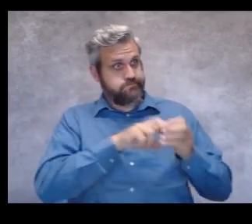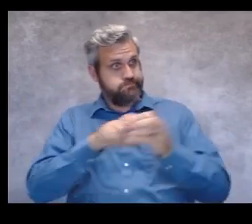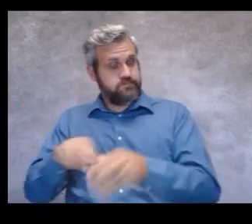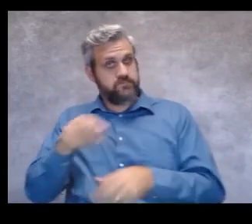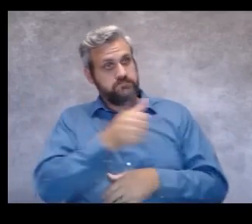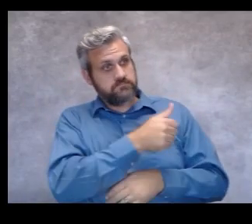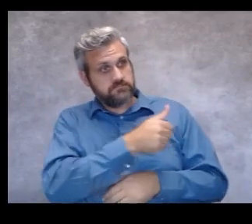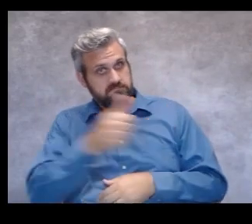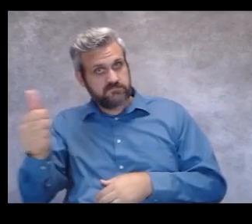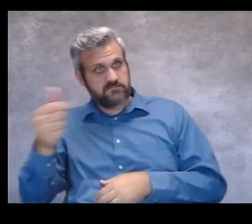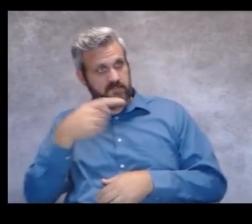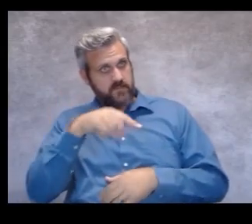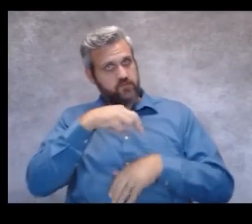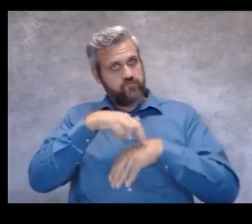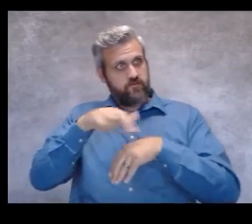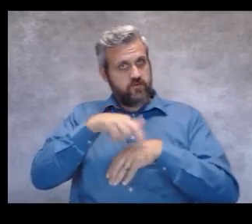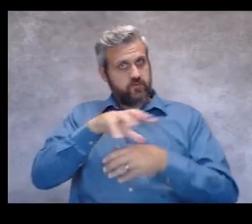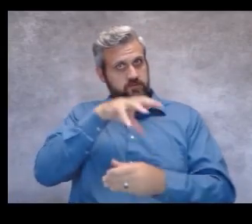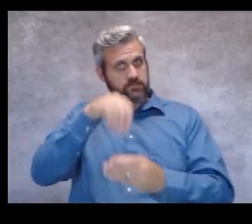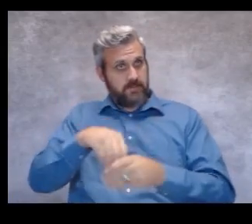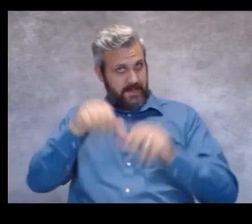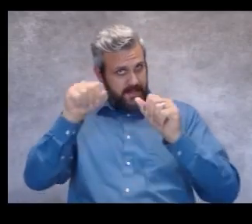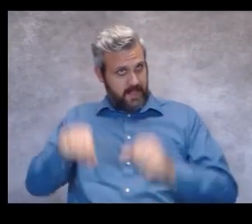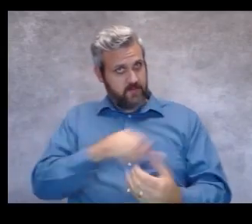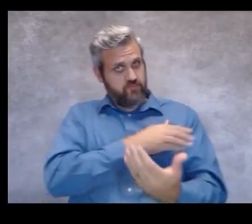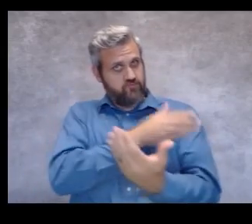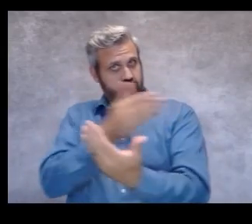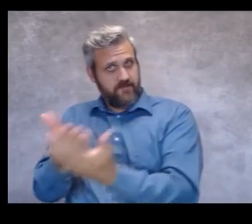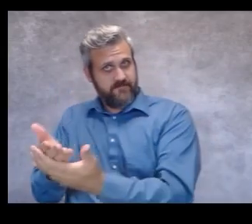been referred to participate?